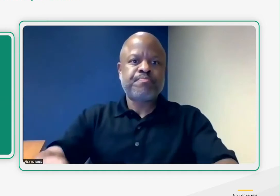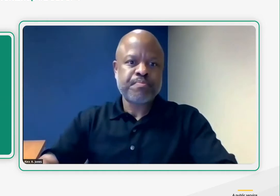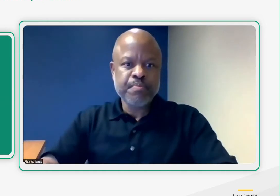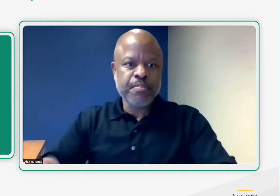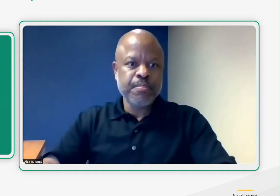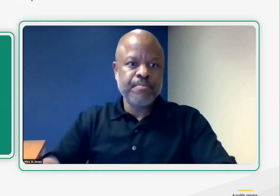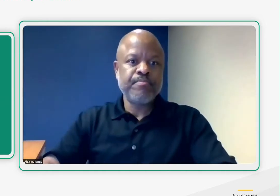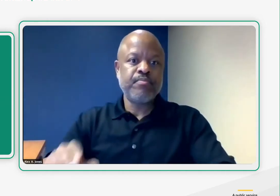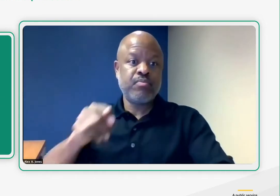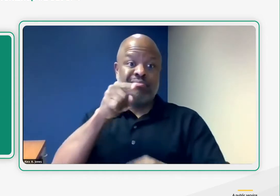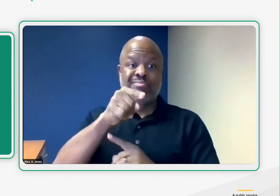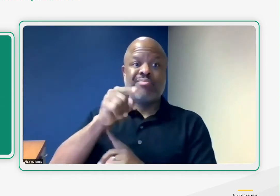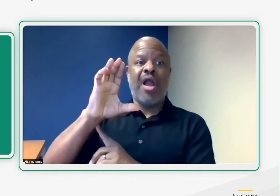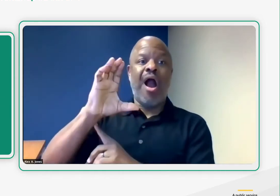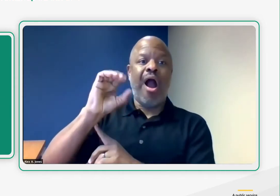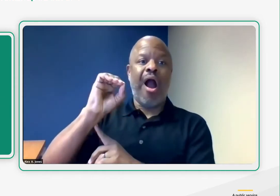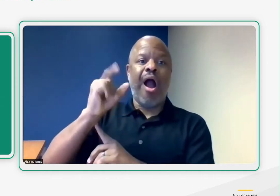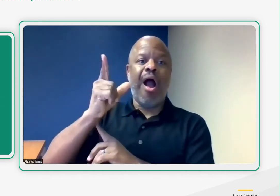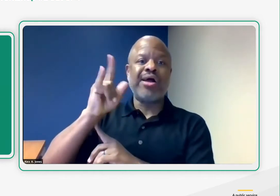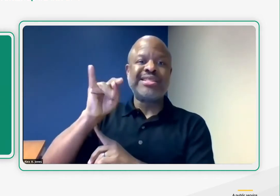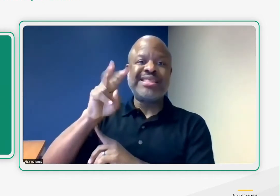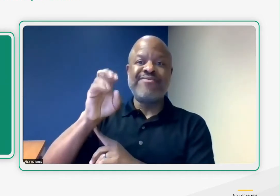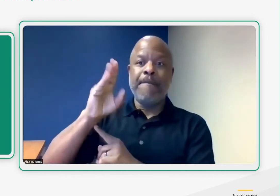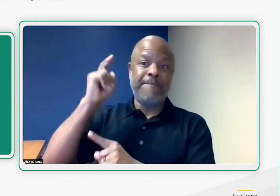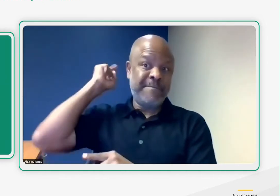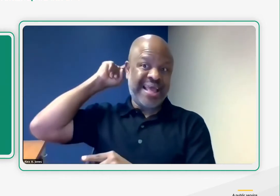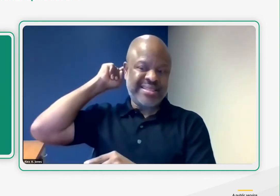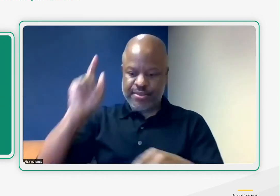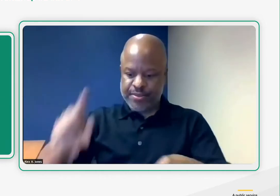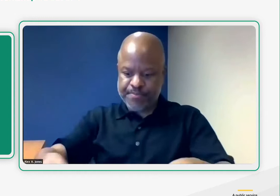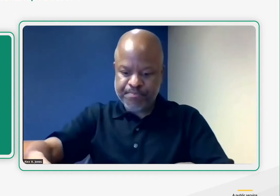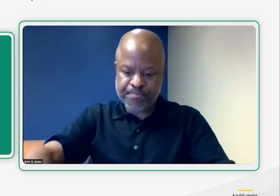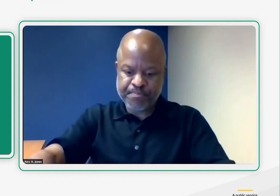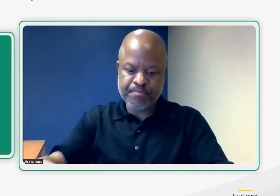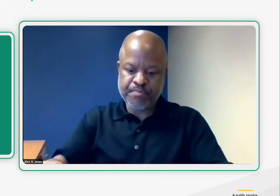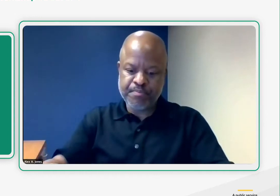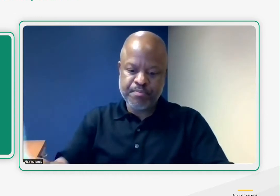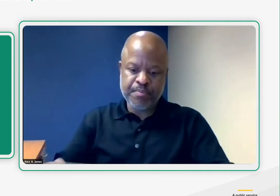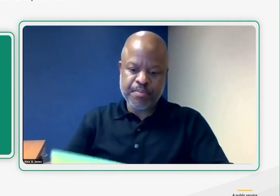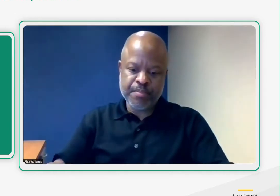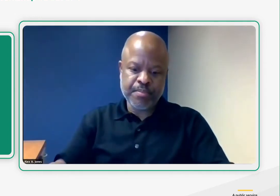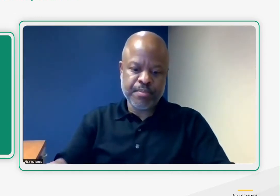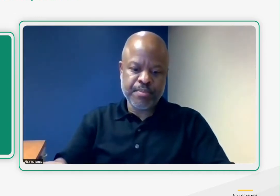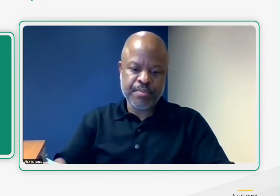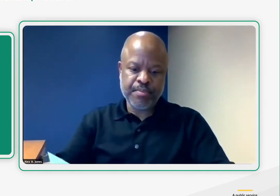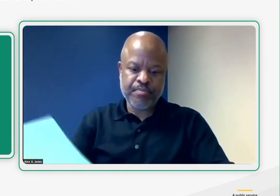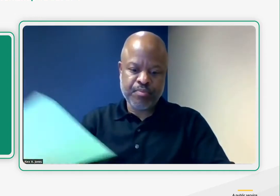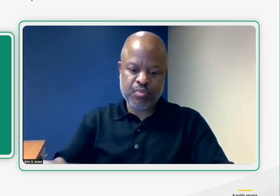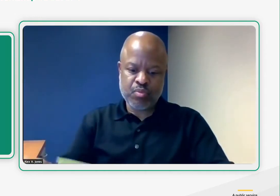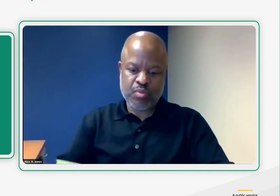So now, we're going to discuss cognitive biases.